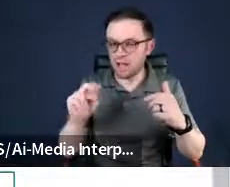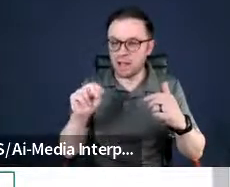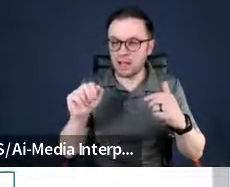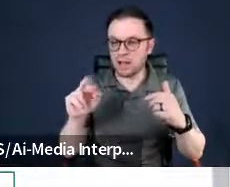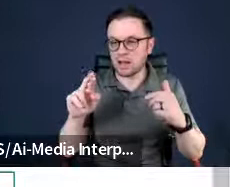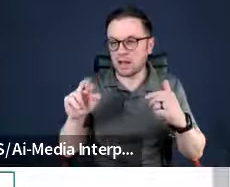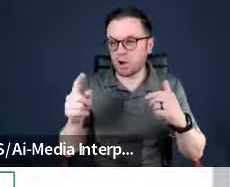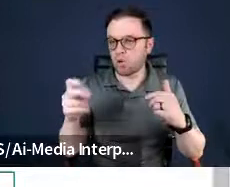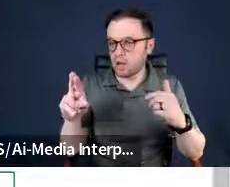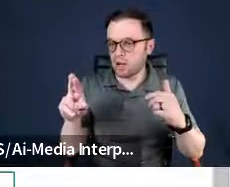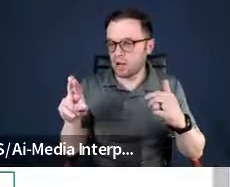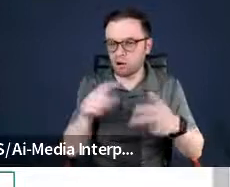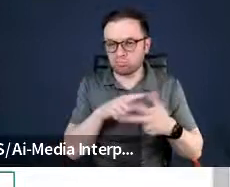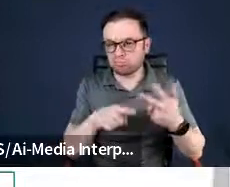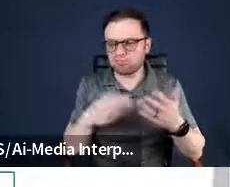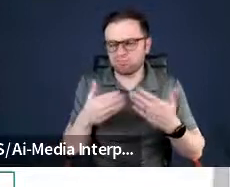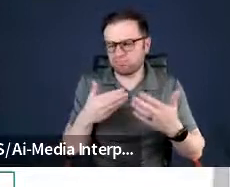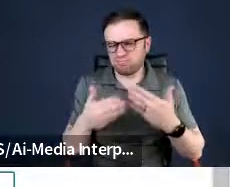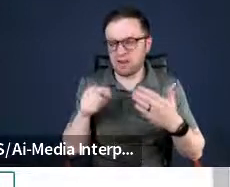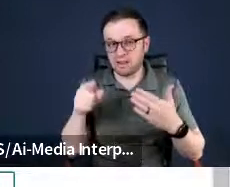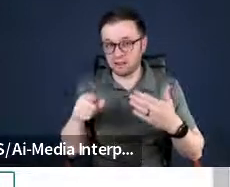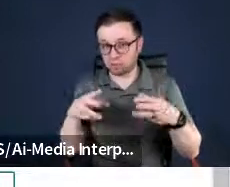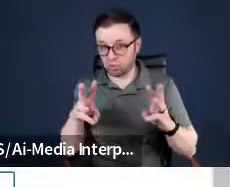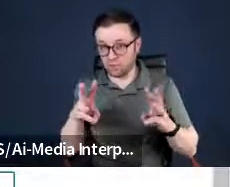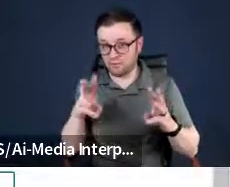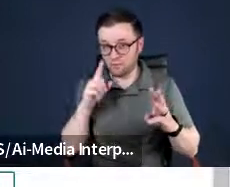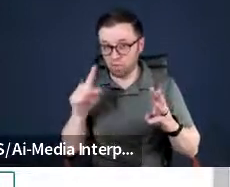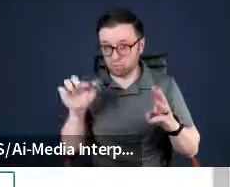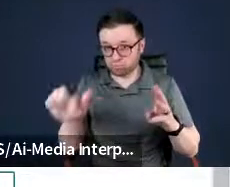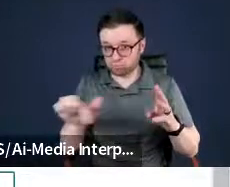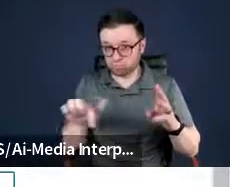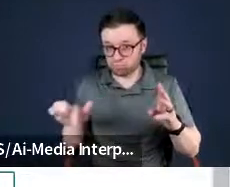so it would not matter if I were using JAWS or NVDA or narrator